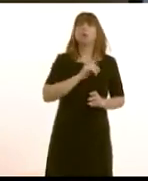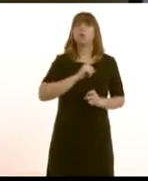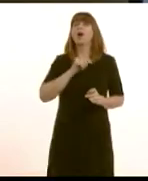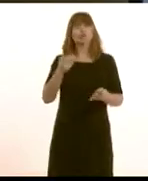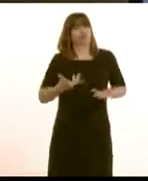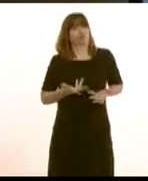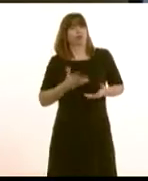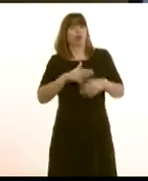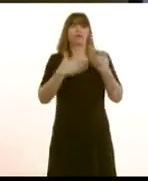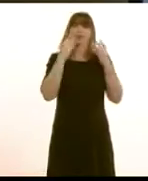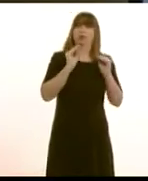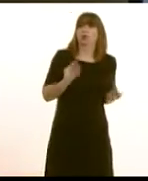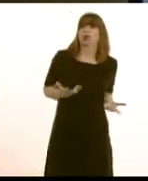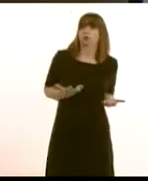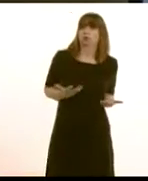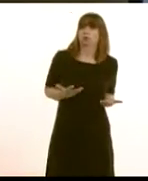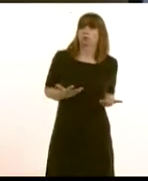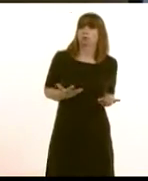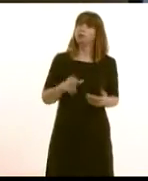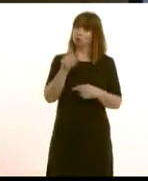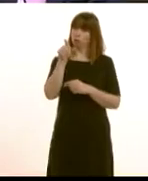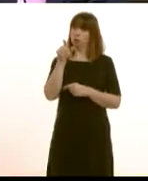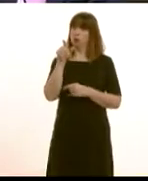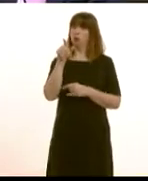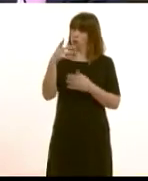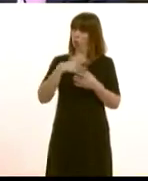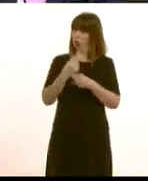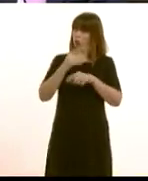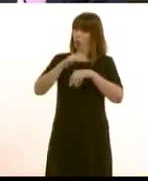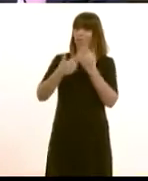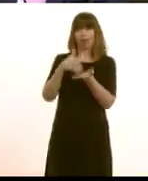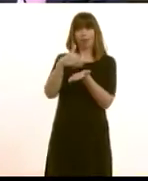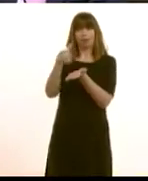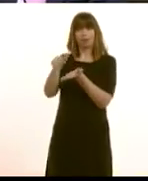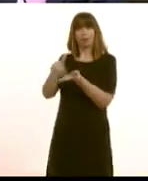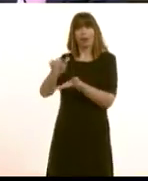Carwyn Jones: Let me turn to the issue that you raise with regard to RIFW. It is correct